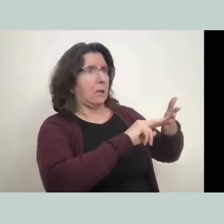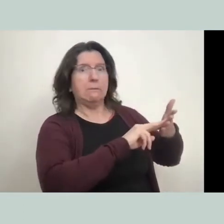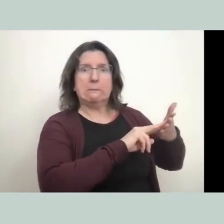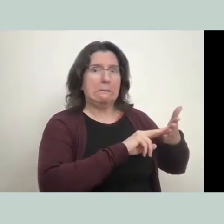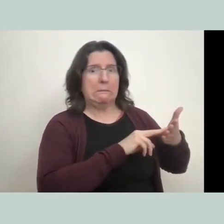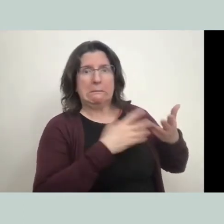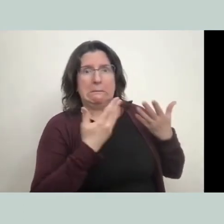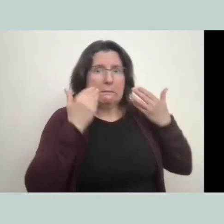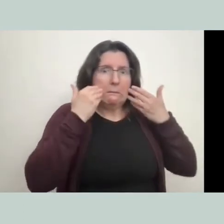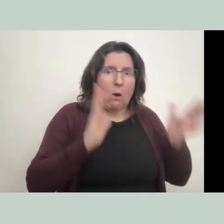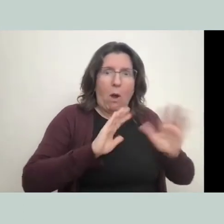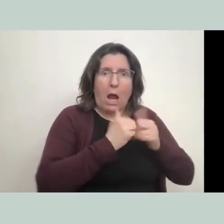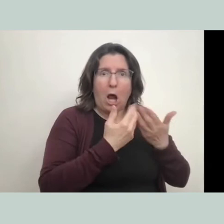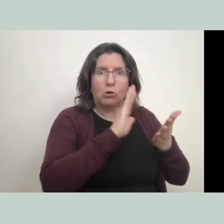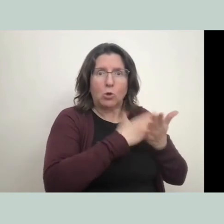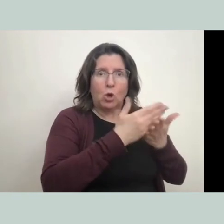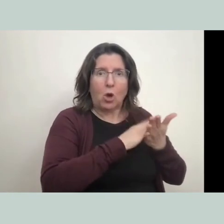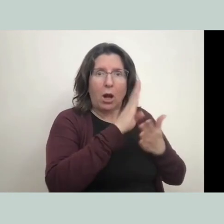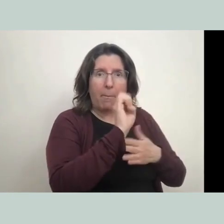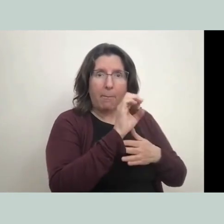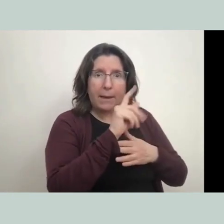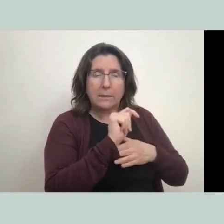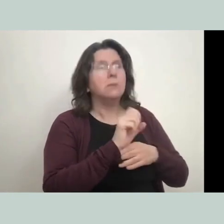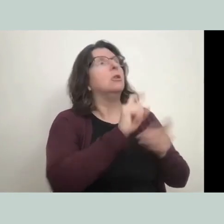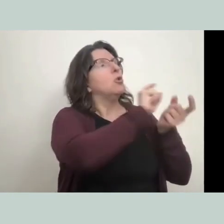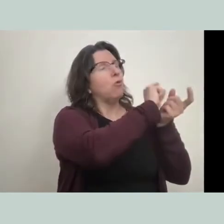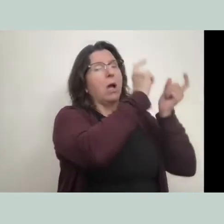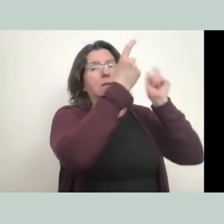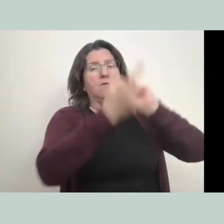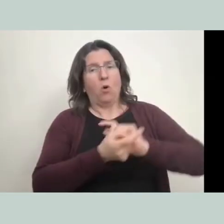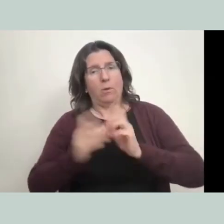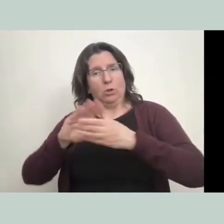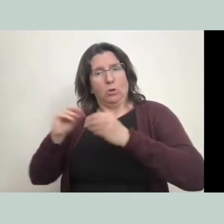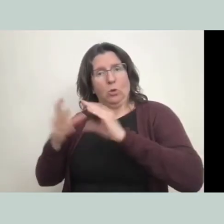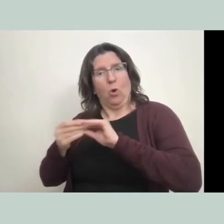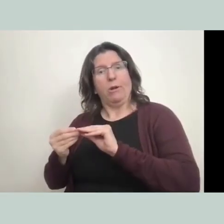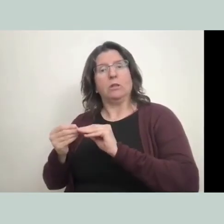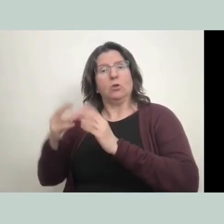Maybe someone cannot follow the instructions in the contextual story about how to cook beets,